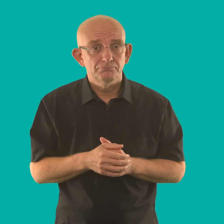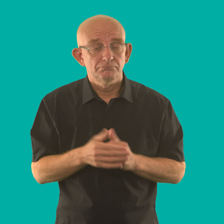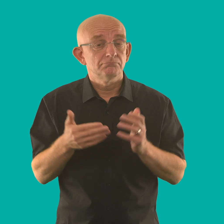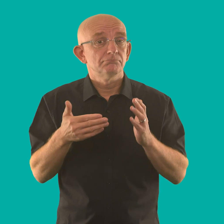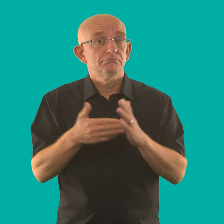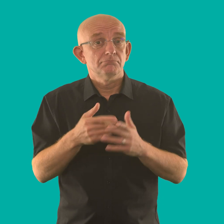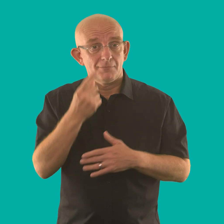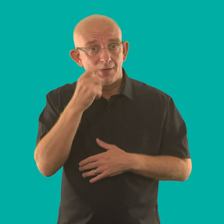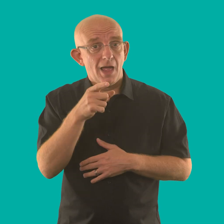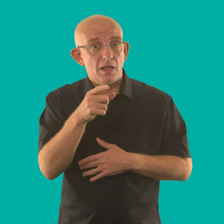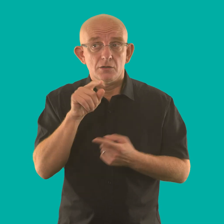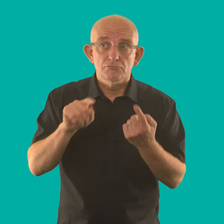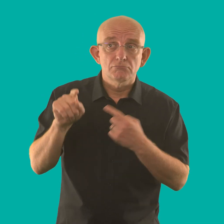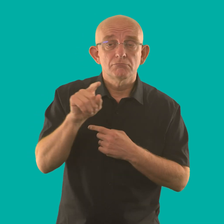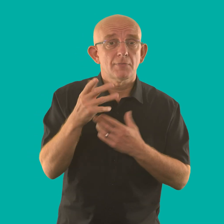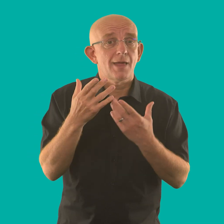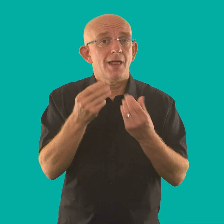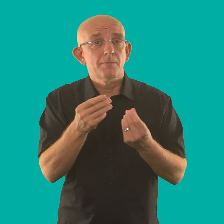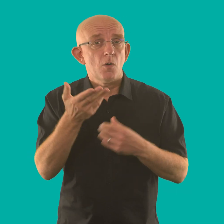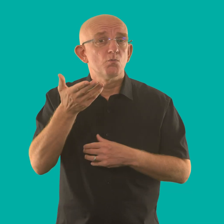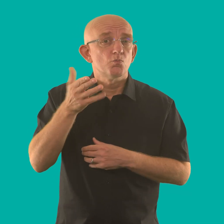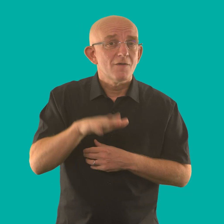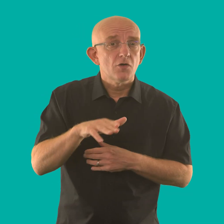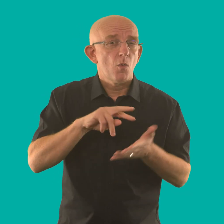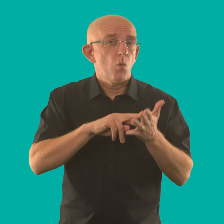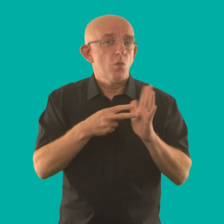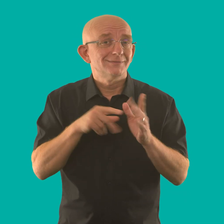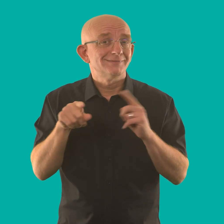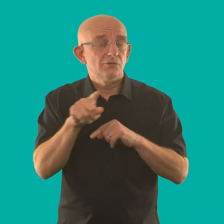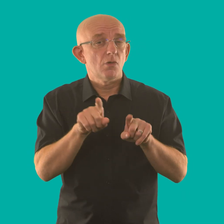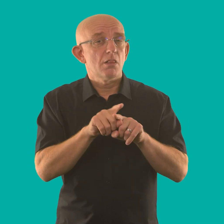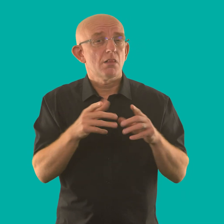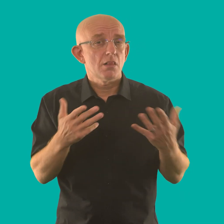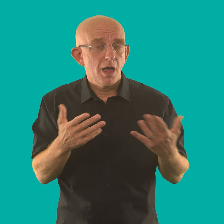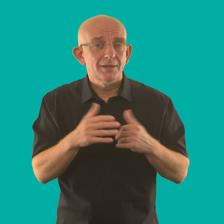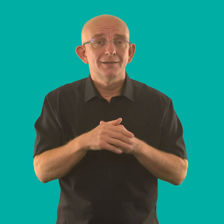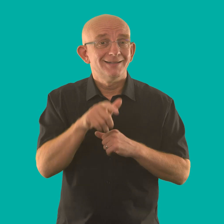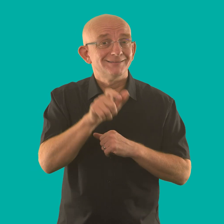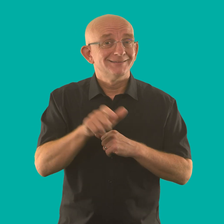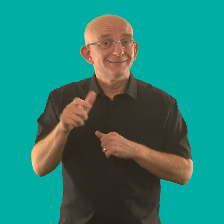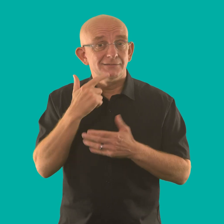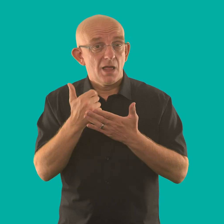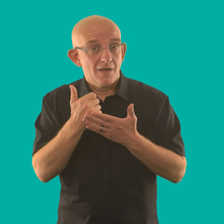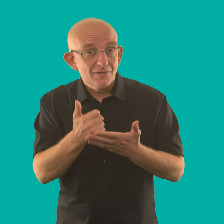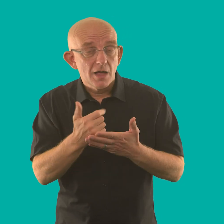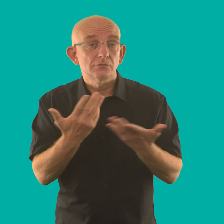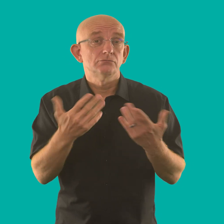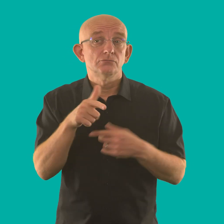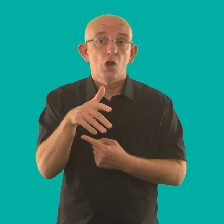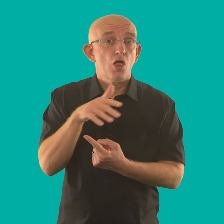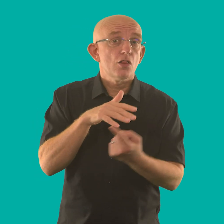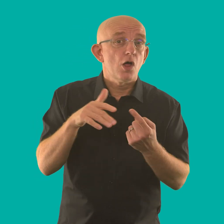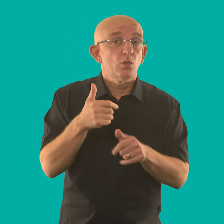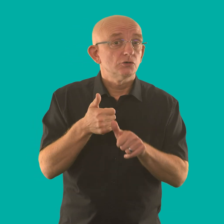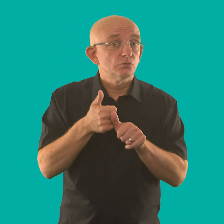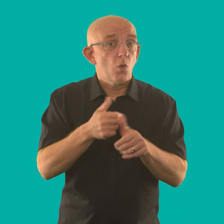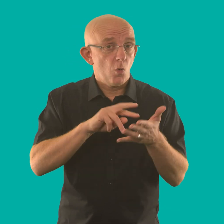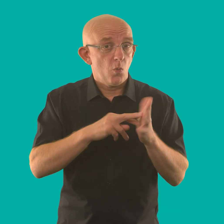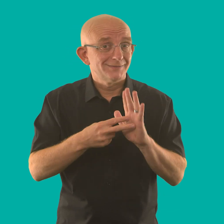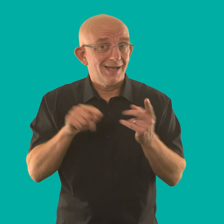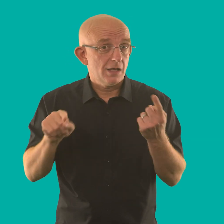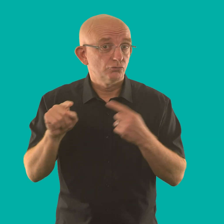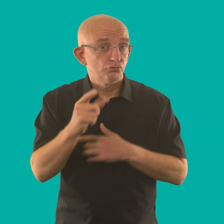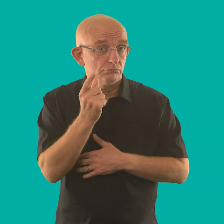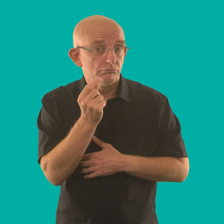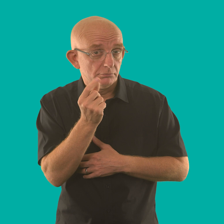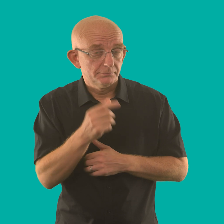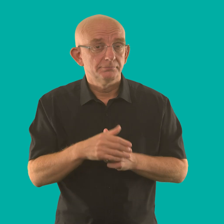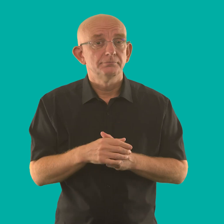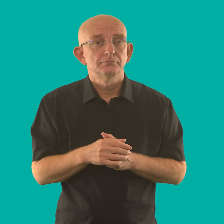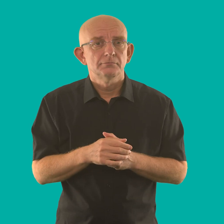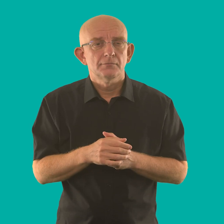You can also get help and advice from organisations such as Citizens Advice or your local support organisations.